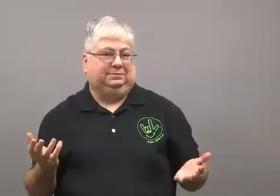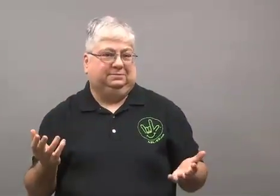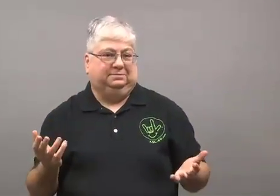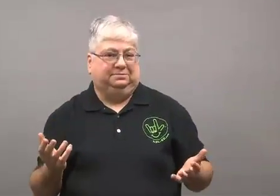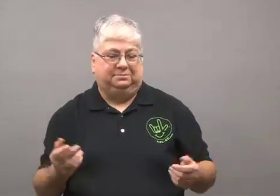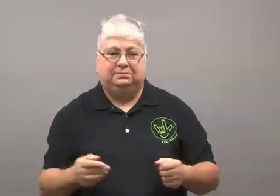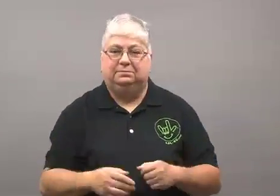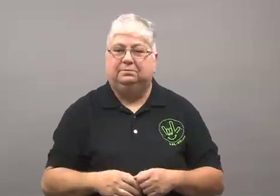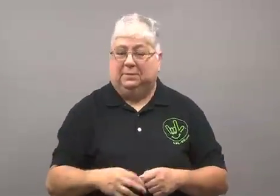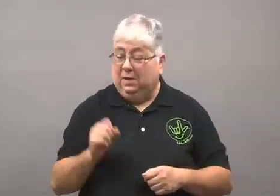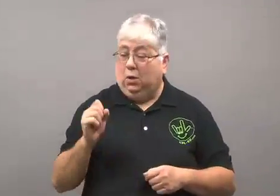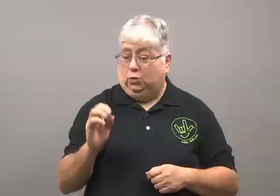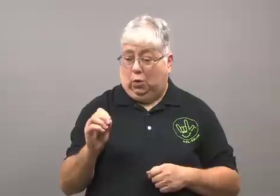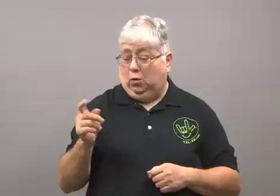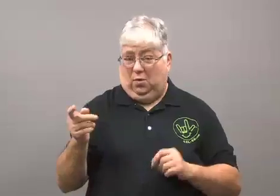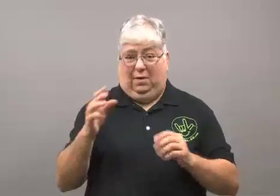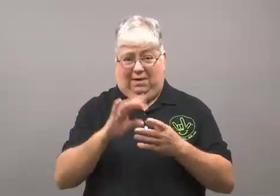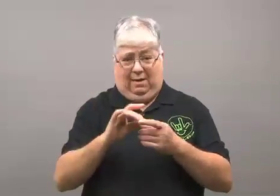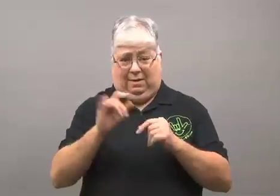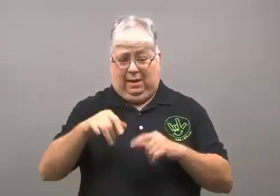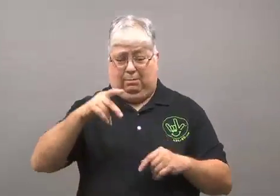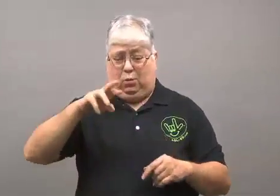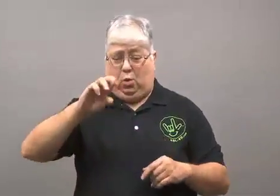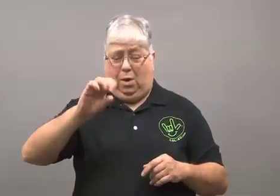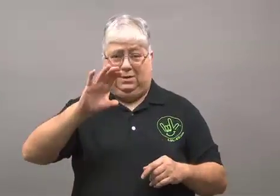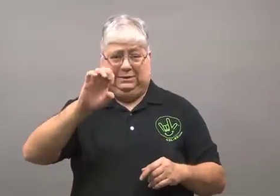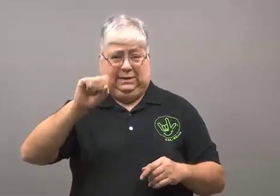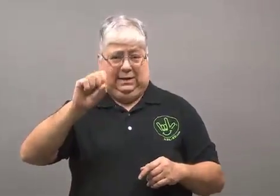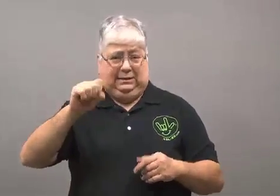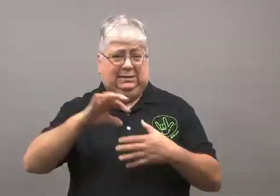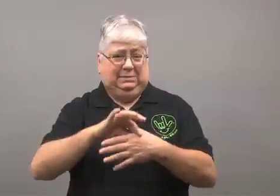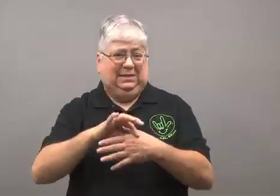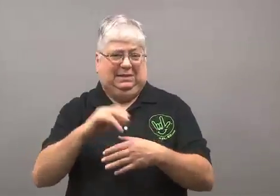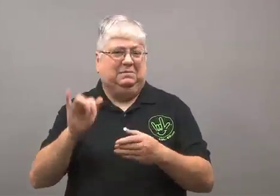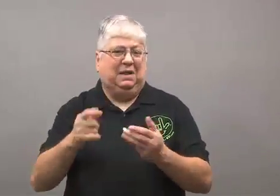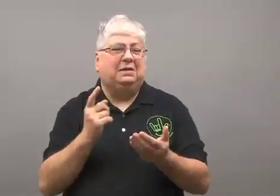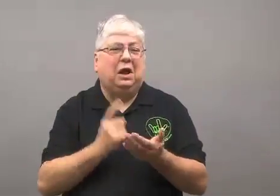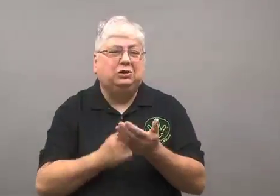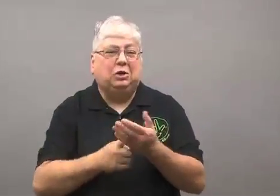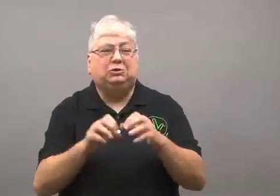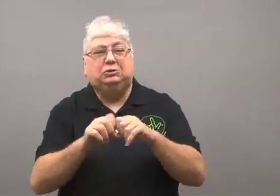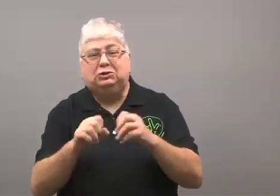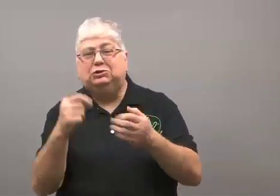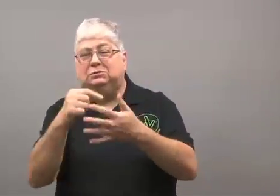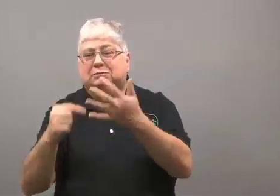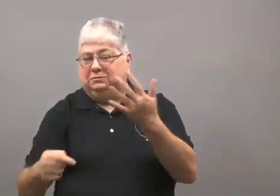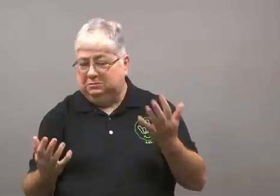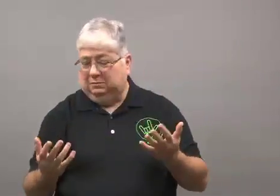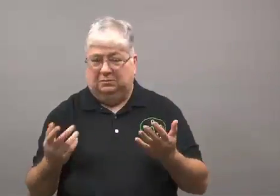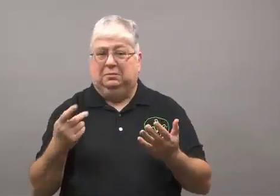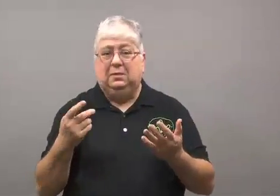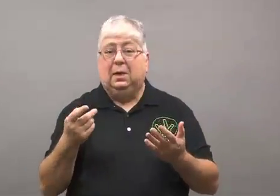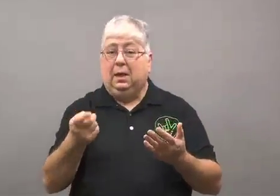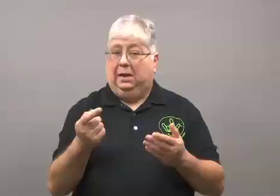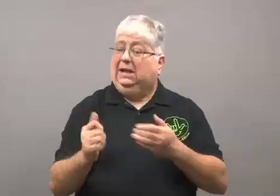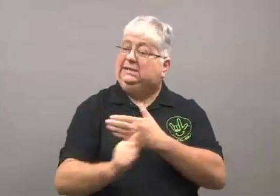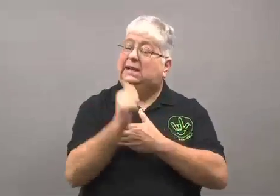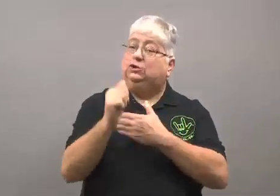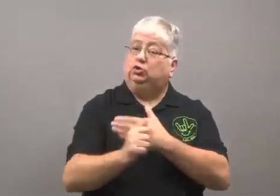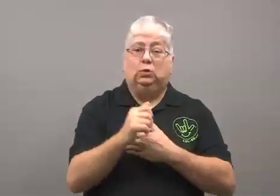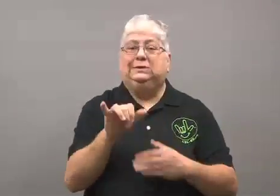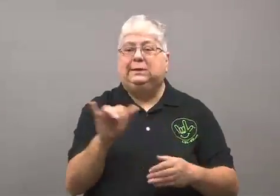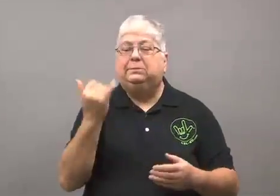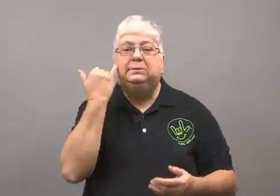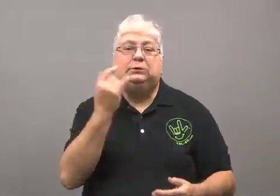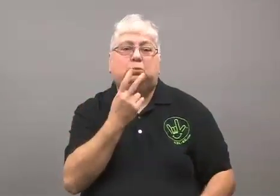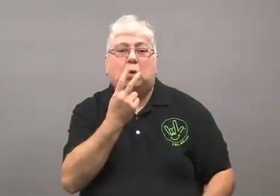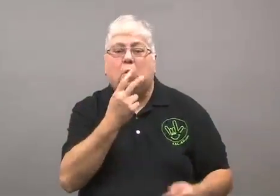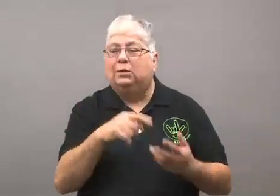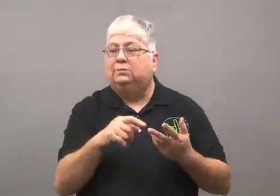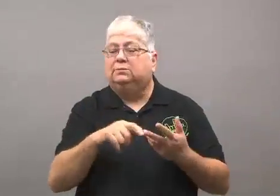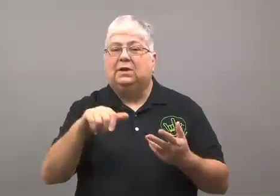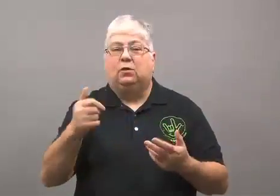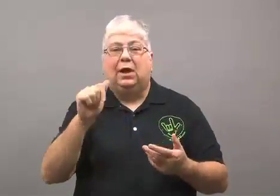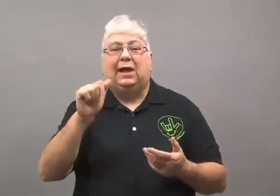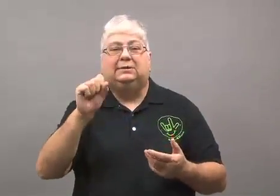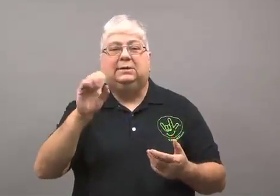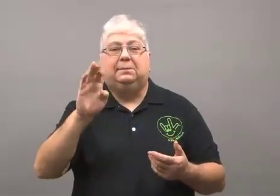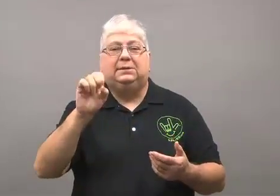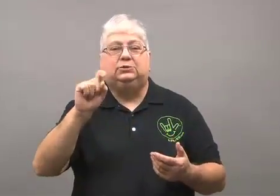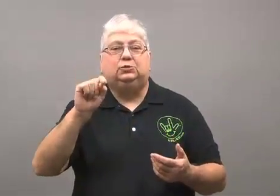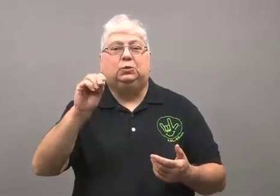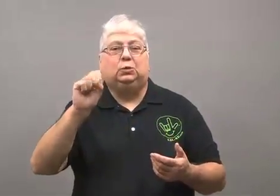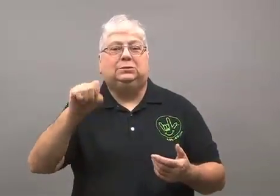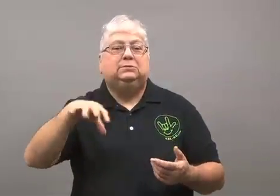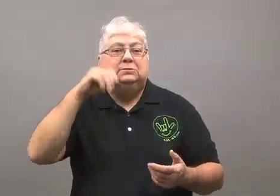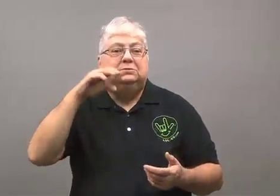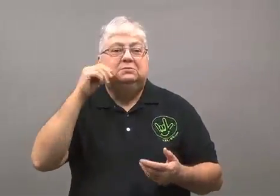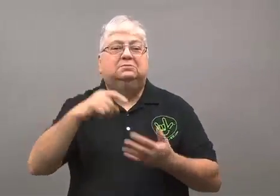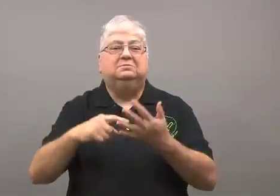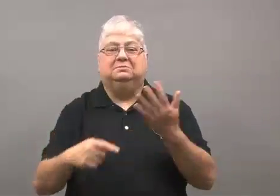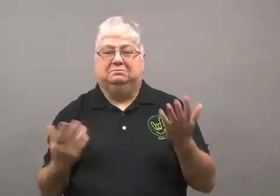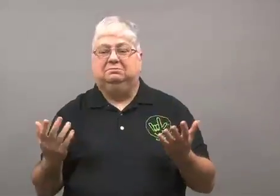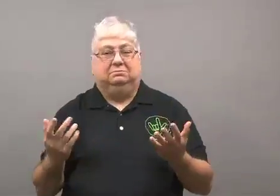Eating processed meat is dangerous, so is smoking or breathing asbestos.